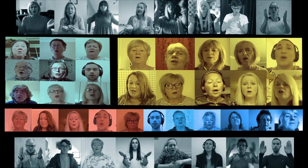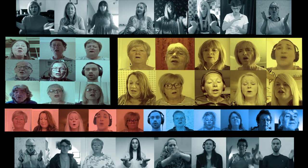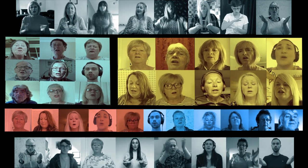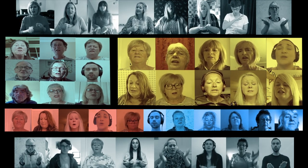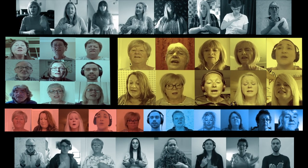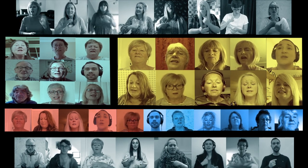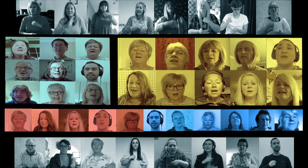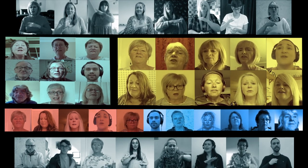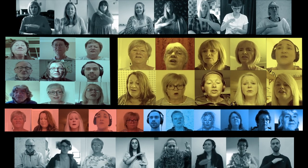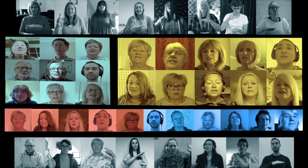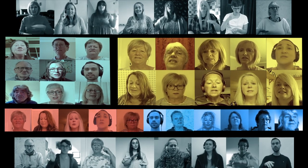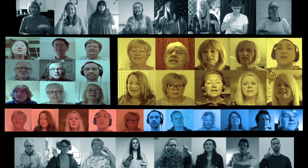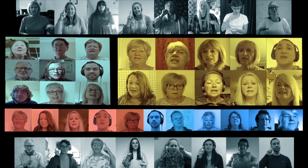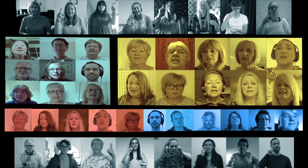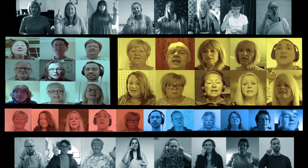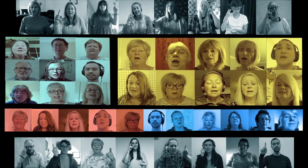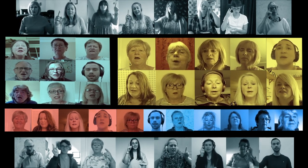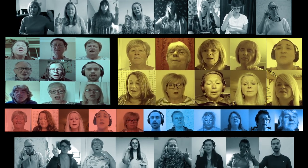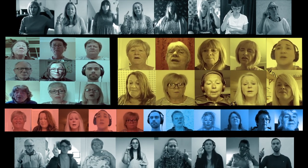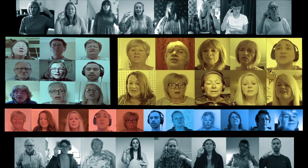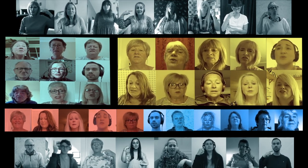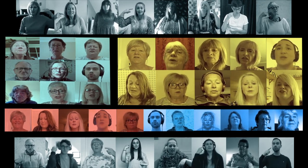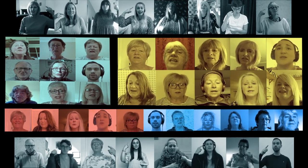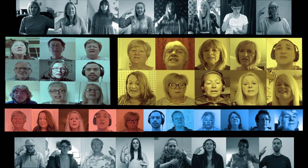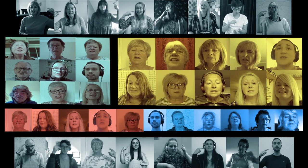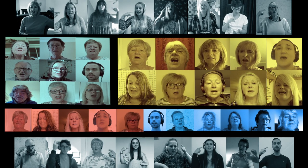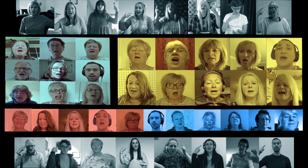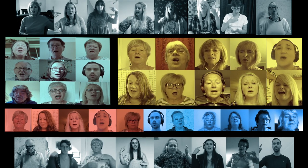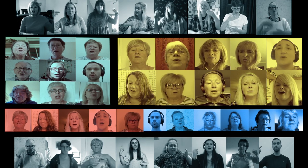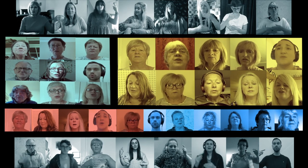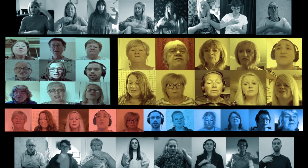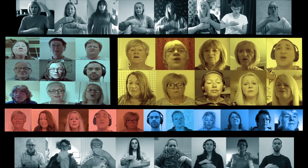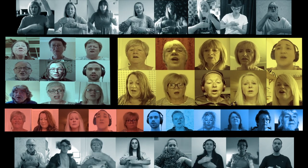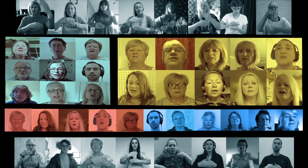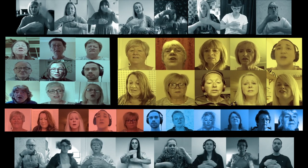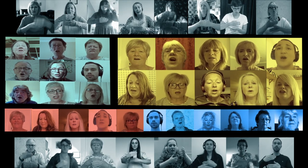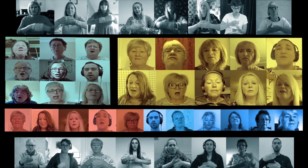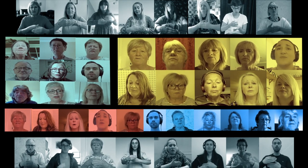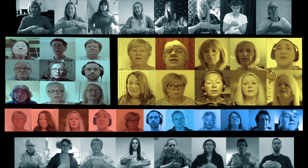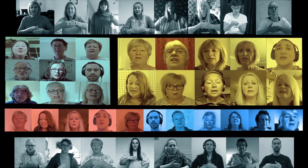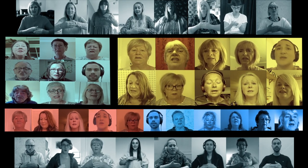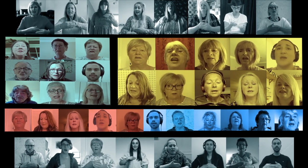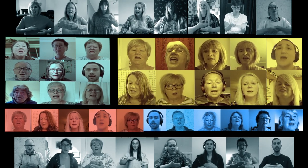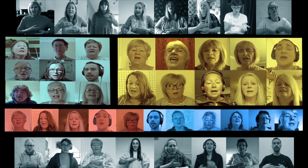A world I’d never seen, muttering sound in front of me